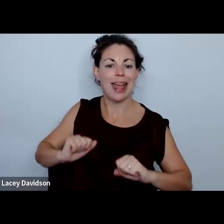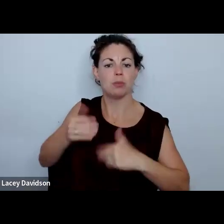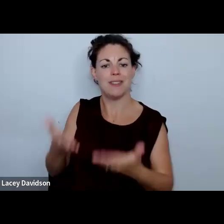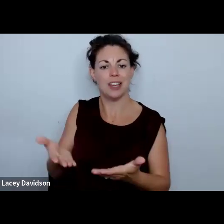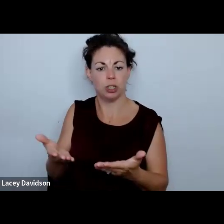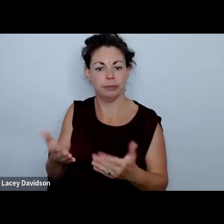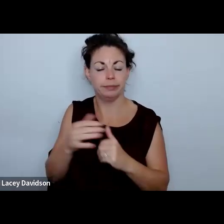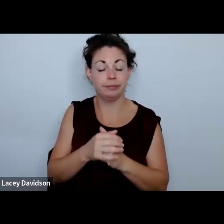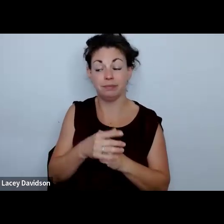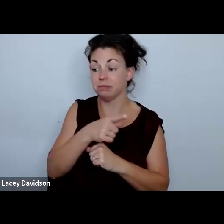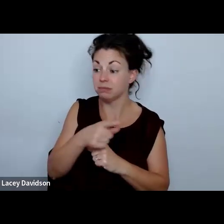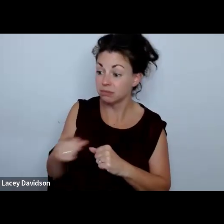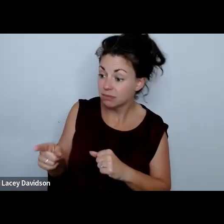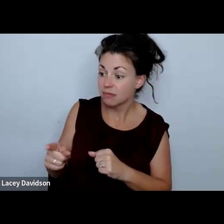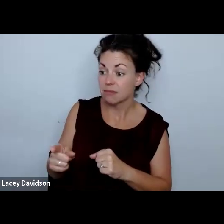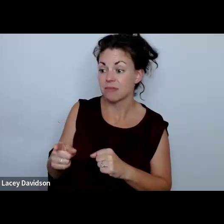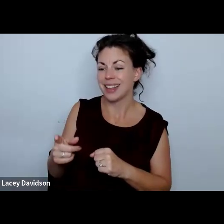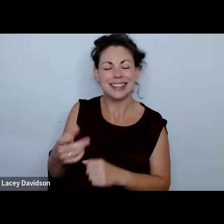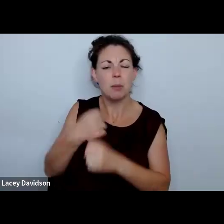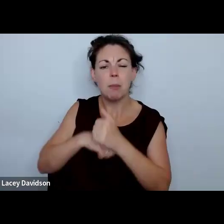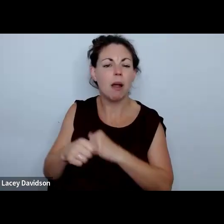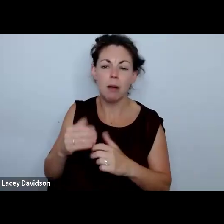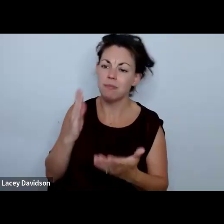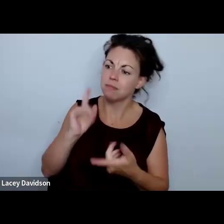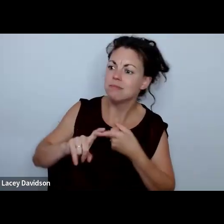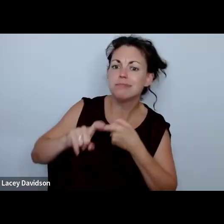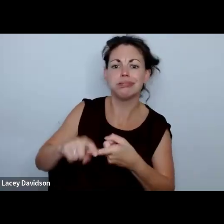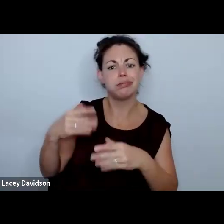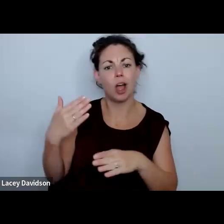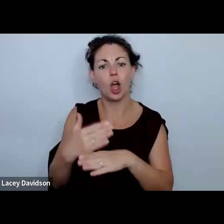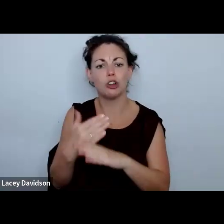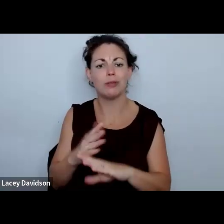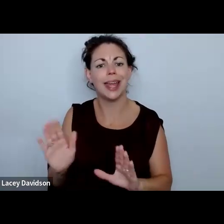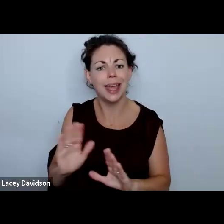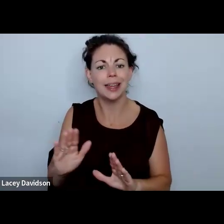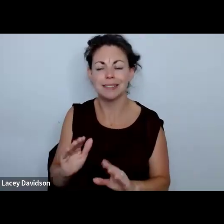skills and distinct areas of expertise that I was gradually becoming known for.